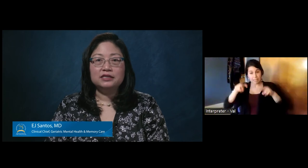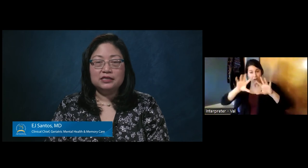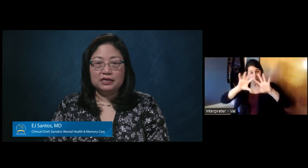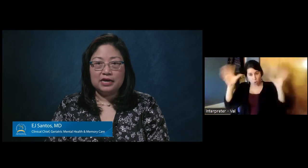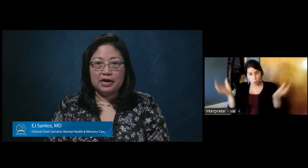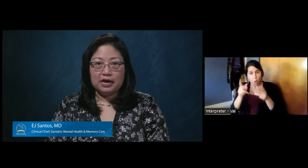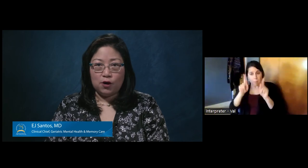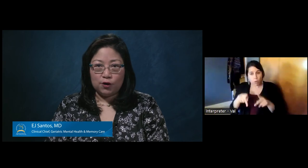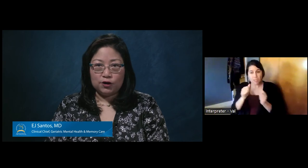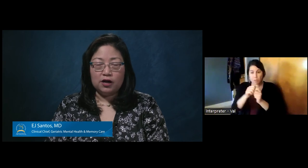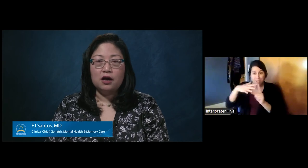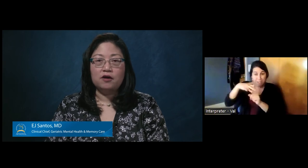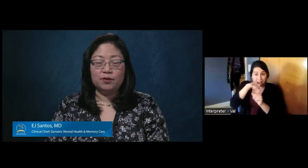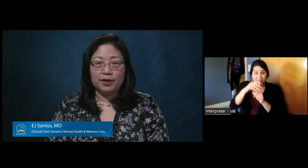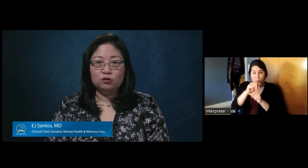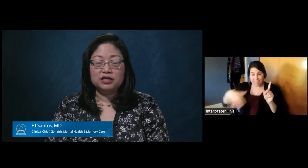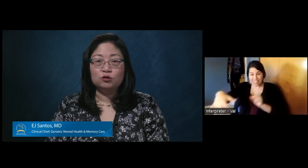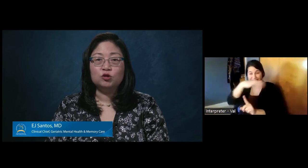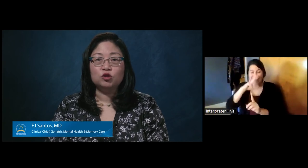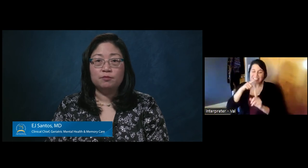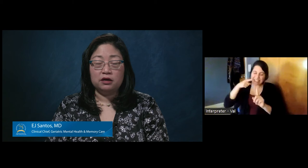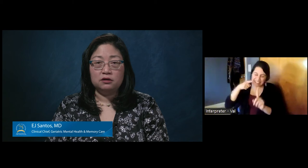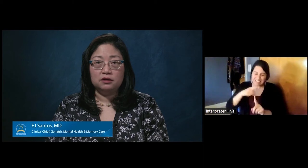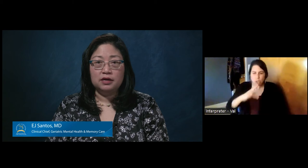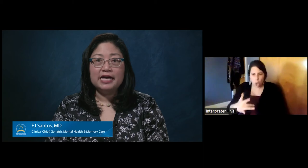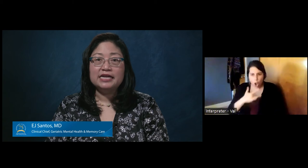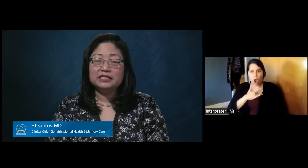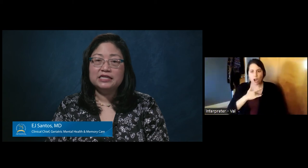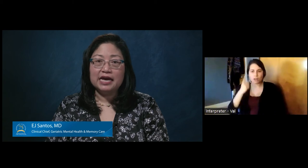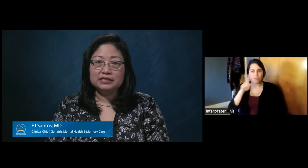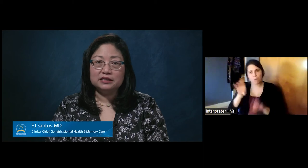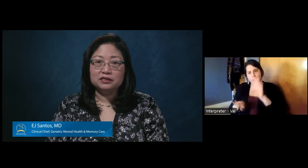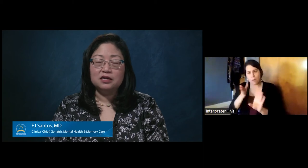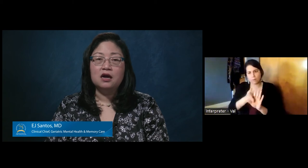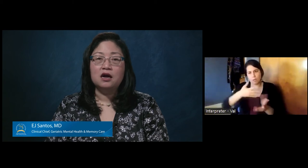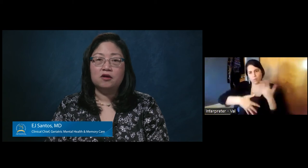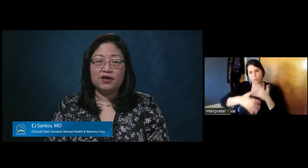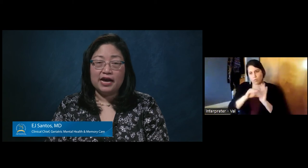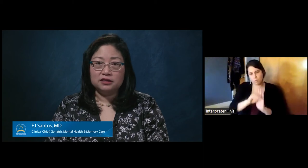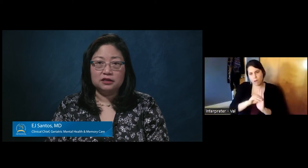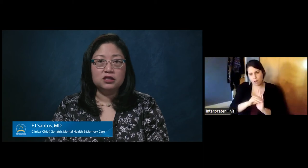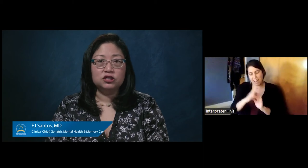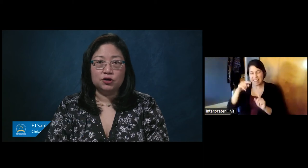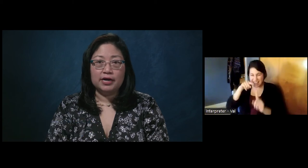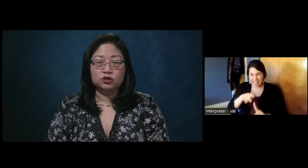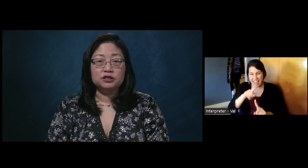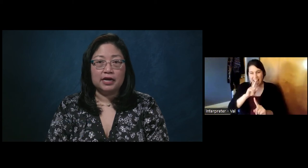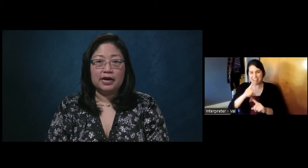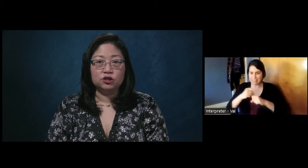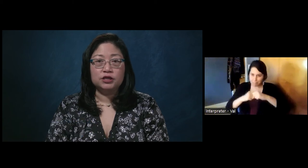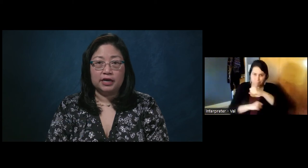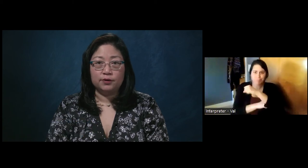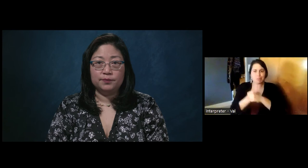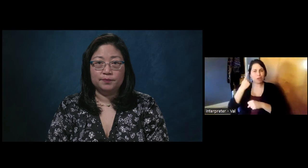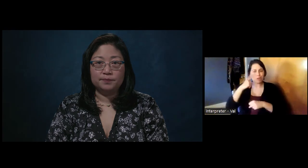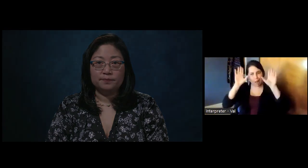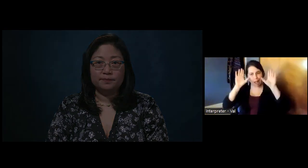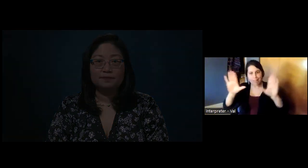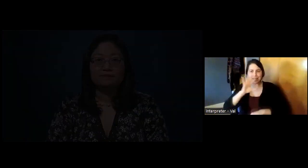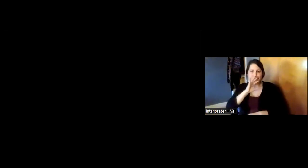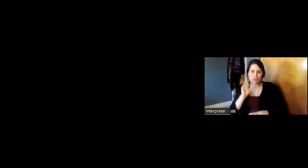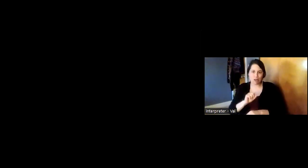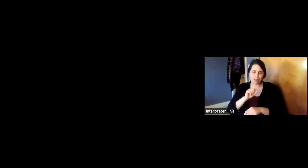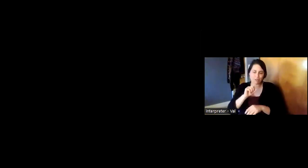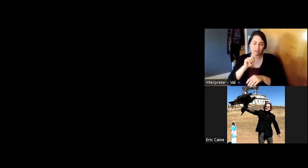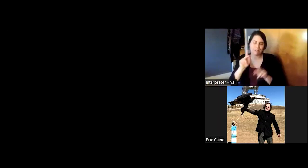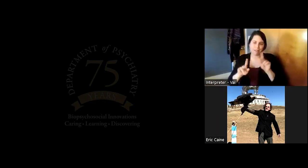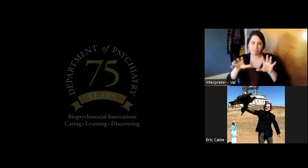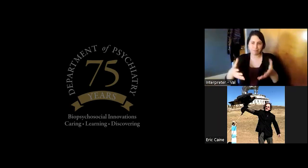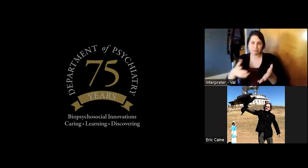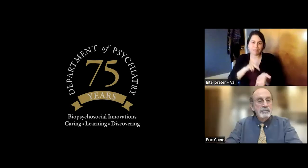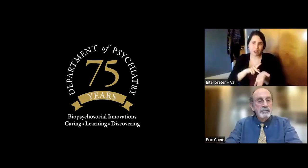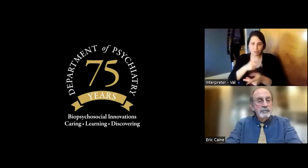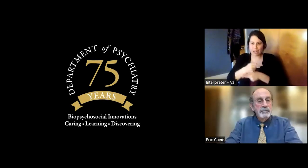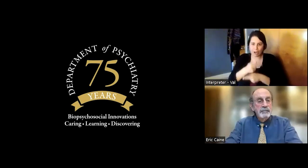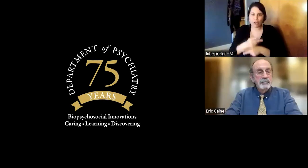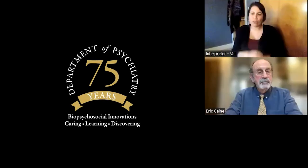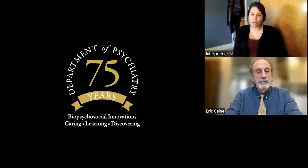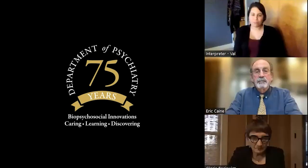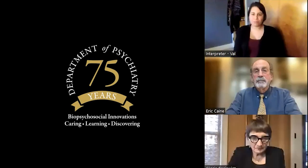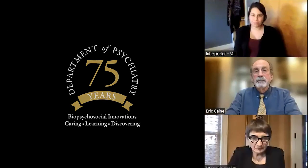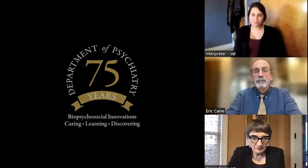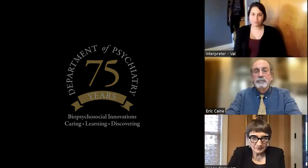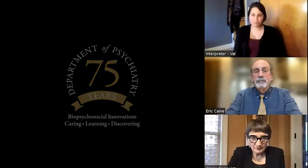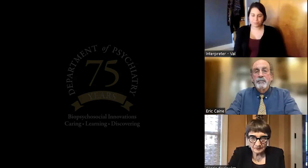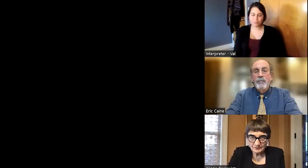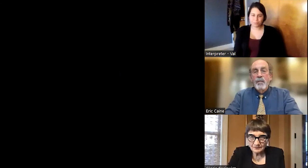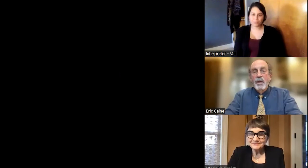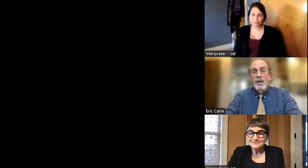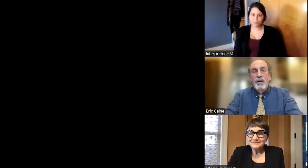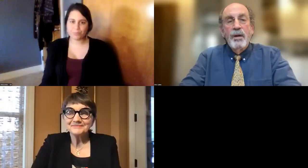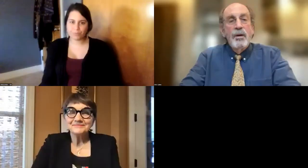the heart of the biopsychosocial model and it is the essence of excellent geriatric psychiatry care